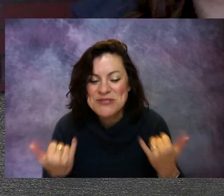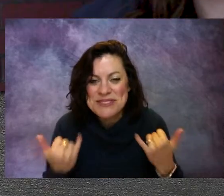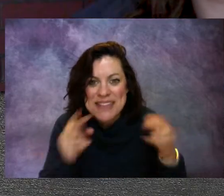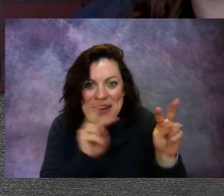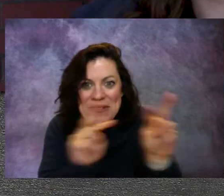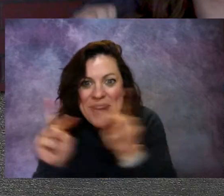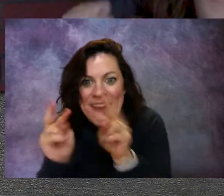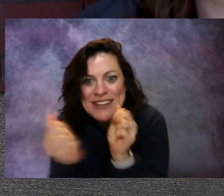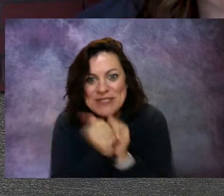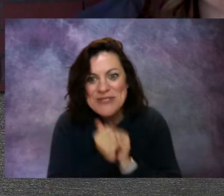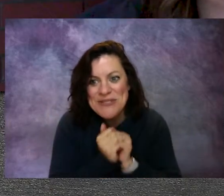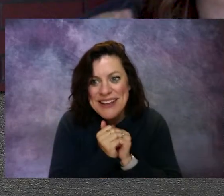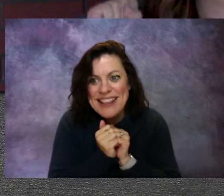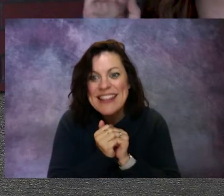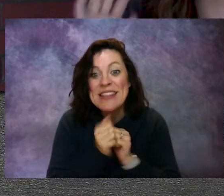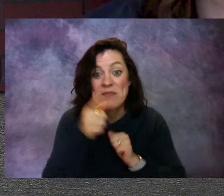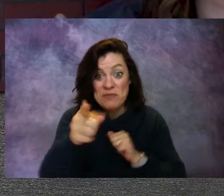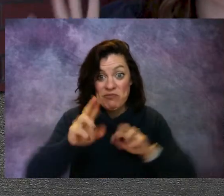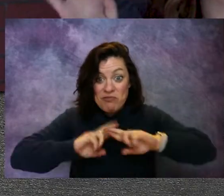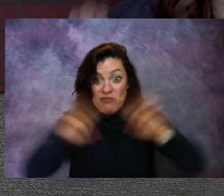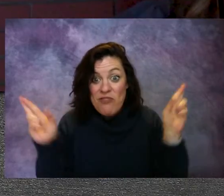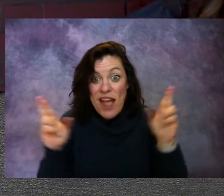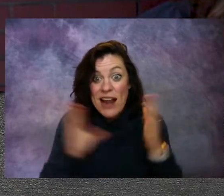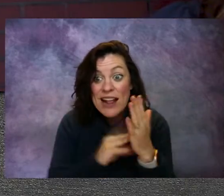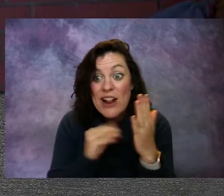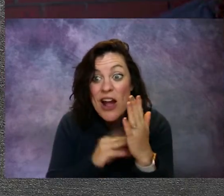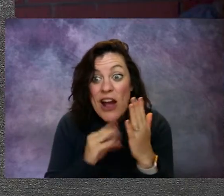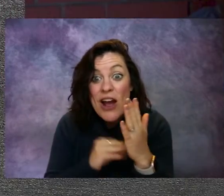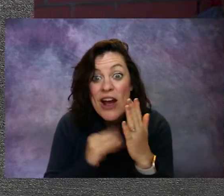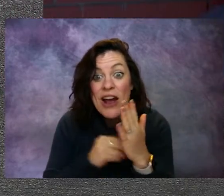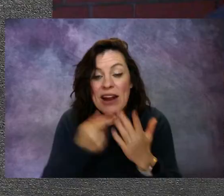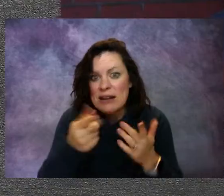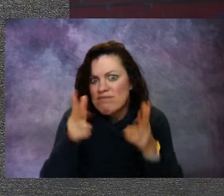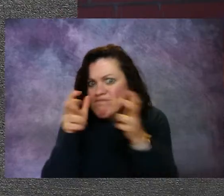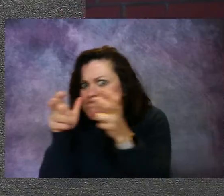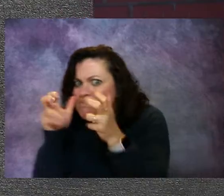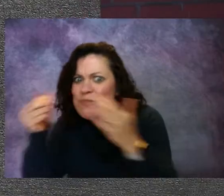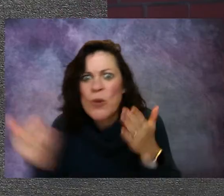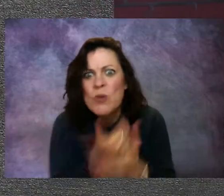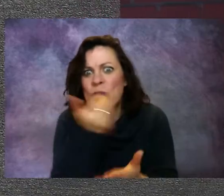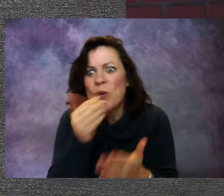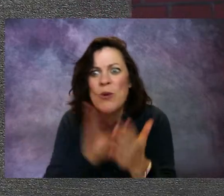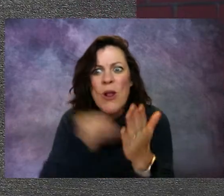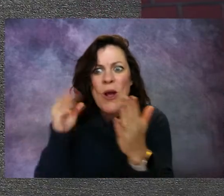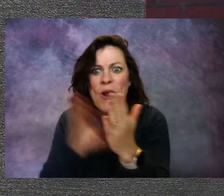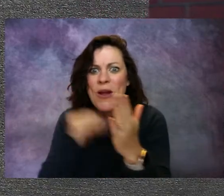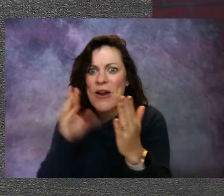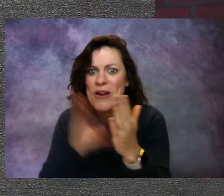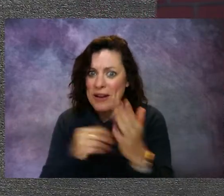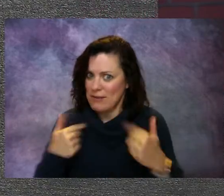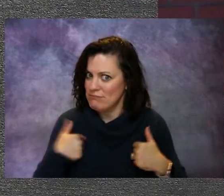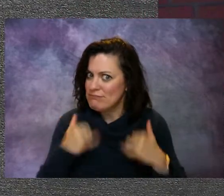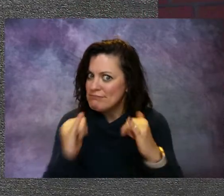and you are ready to learn something new. I know that I am so excited about what we are doing today